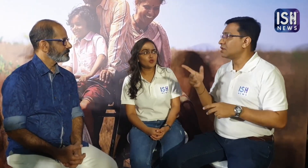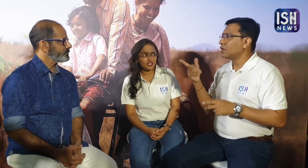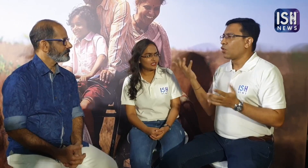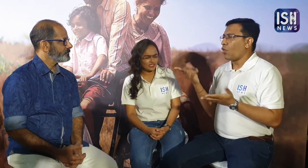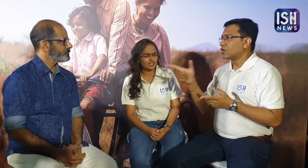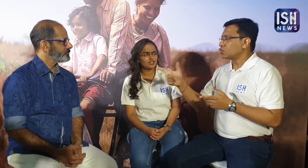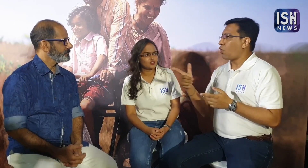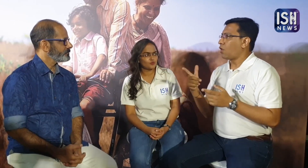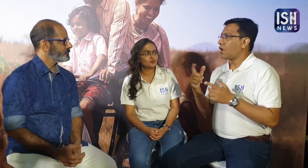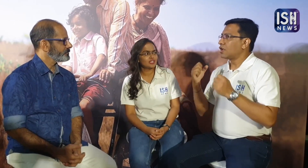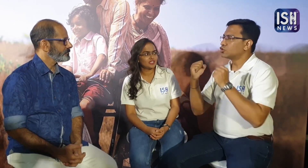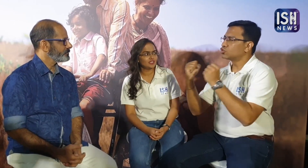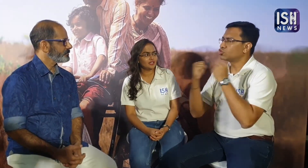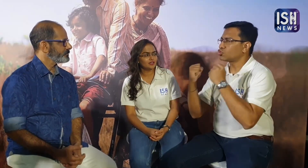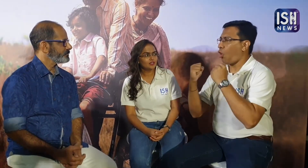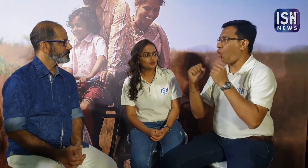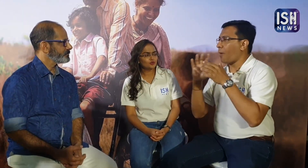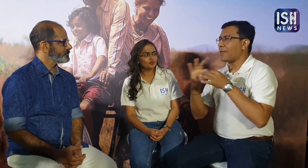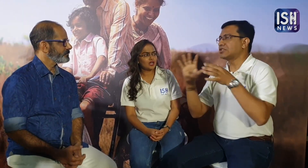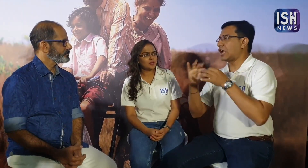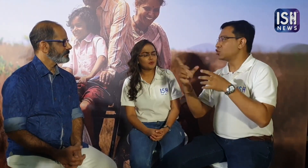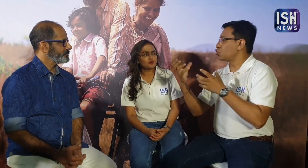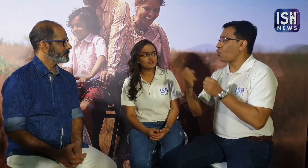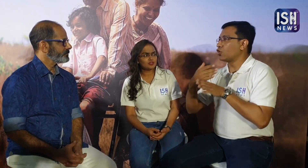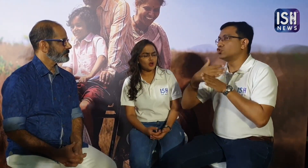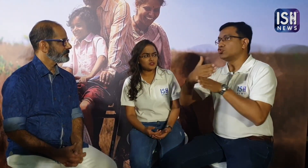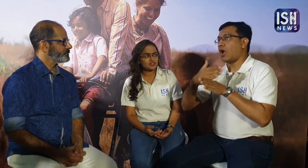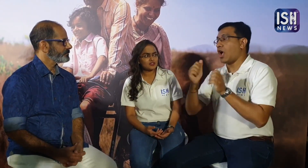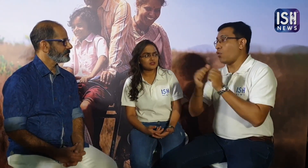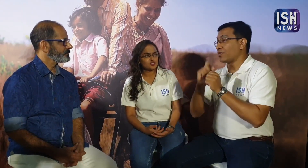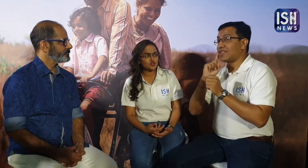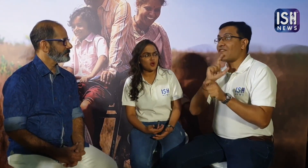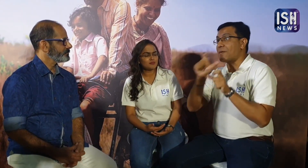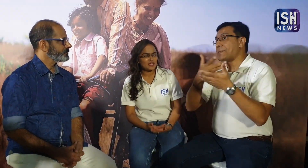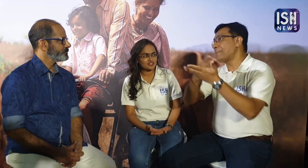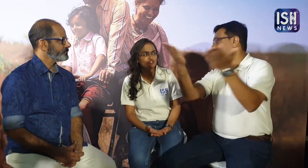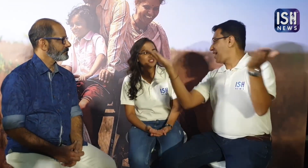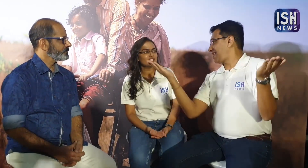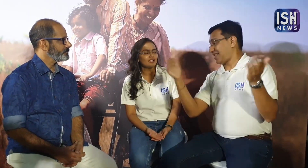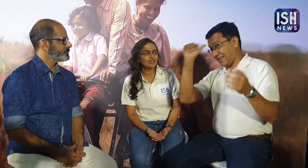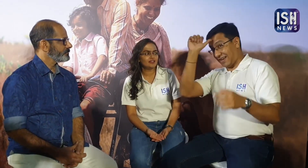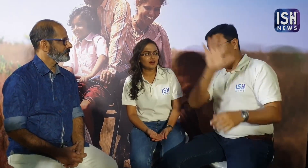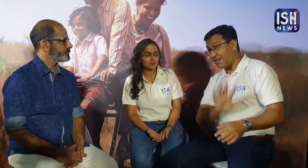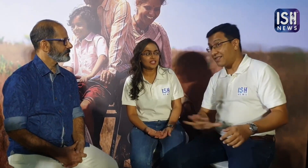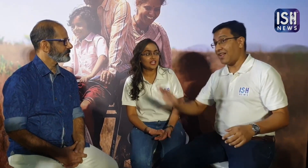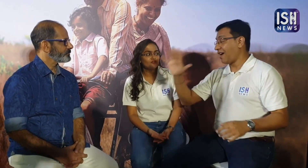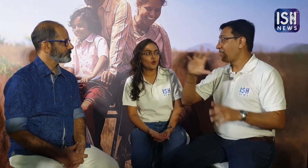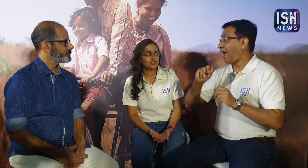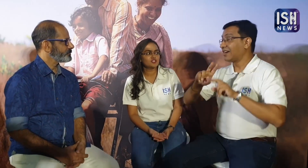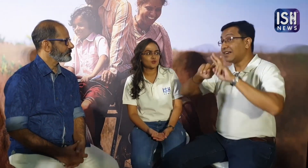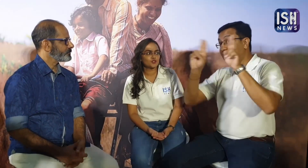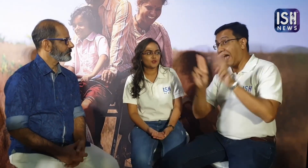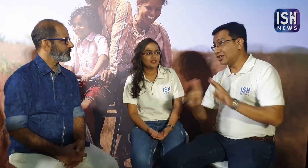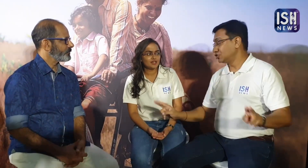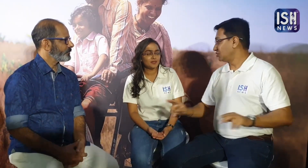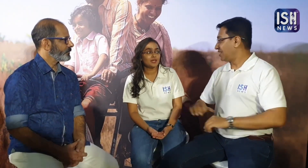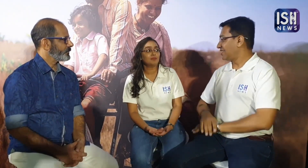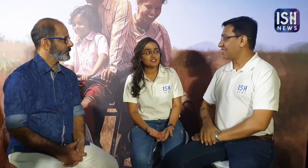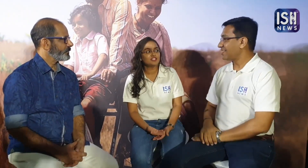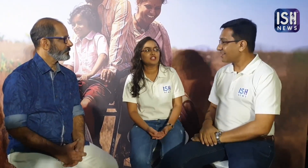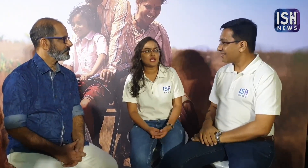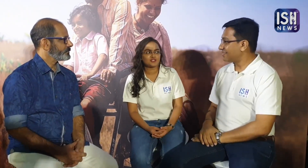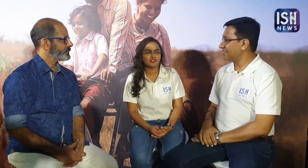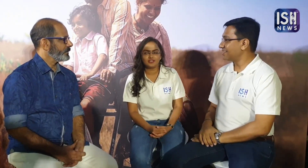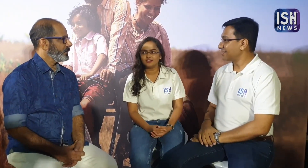Do you want to share a strong message with our Deaf audience in India and Internationally as well.